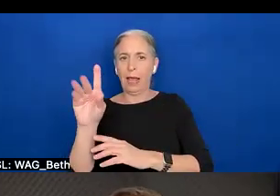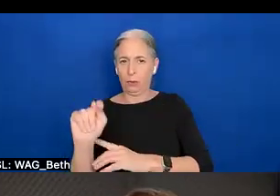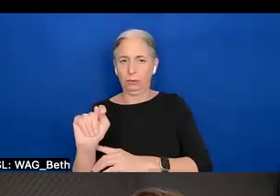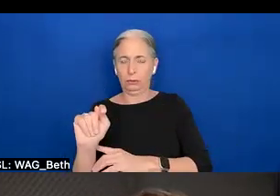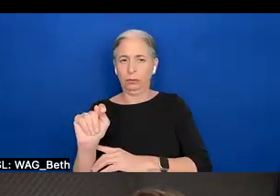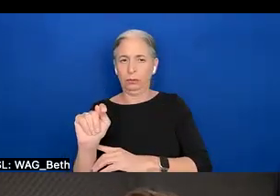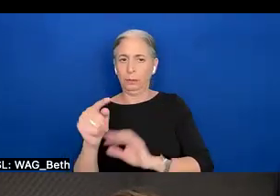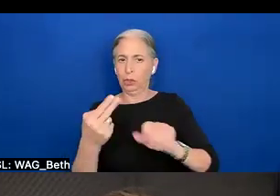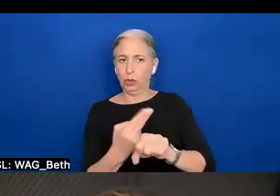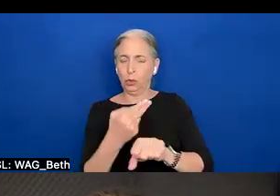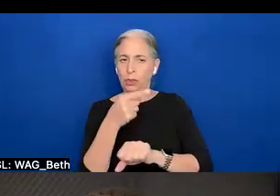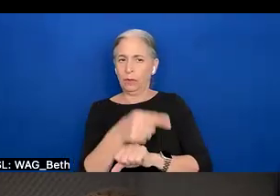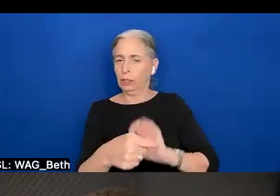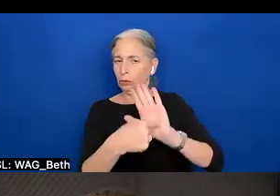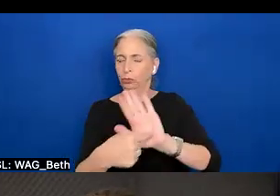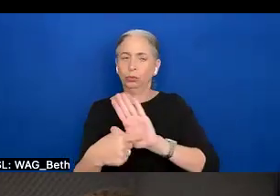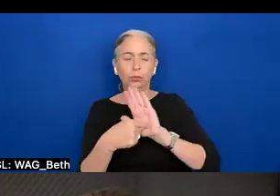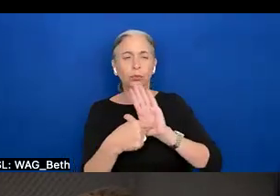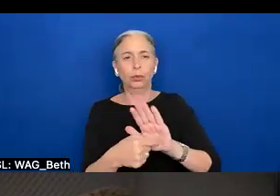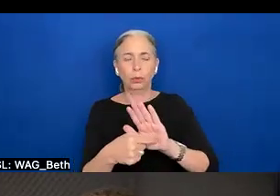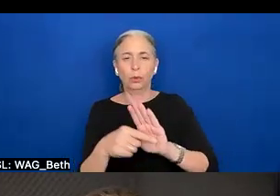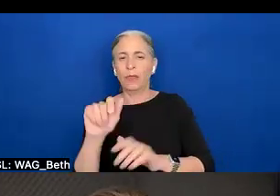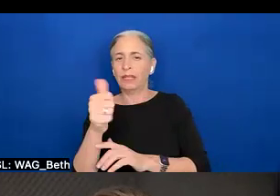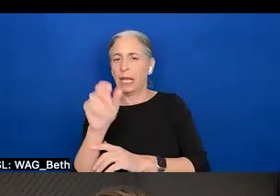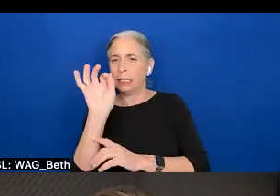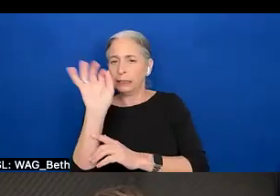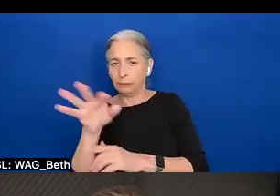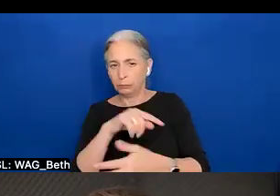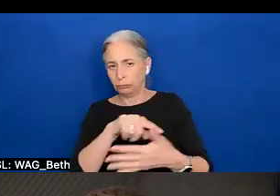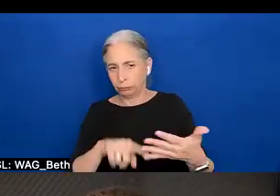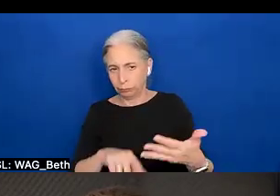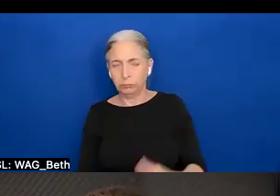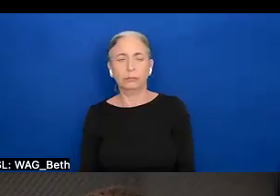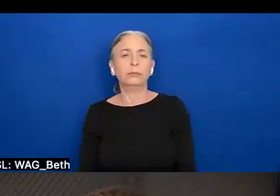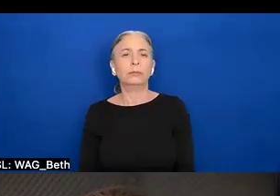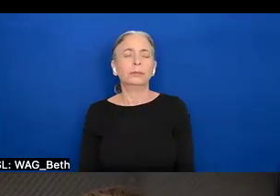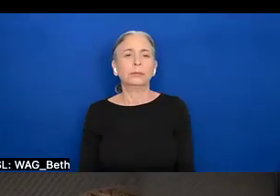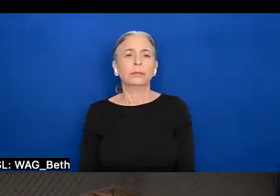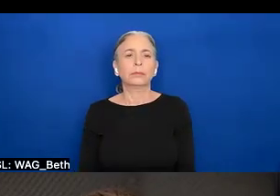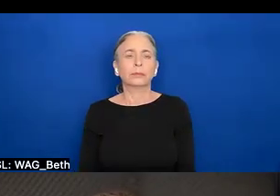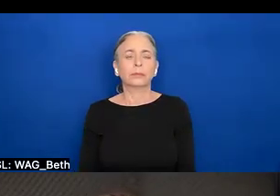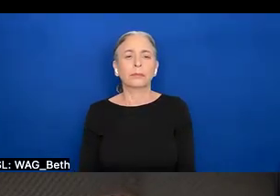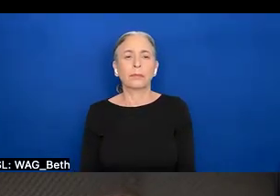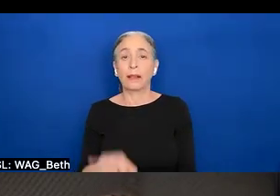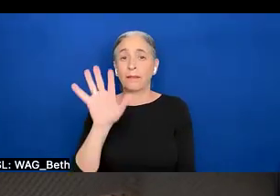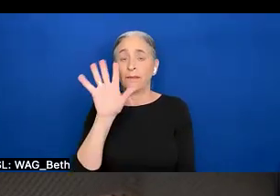And I'm going to use this layout to demonstrate the ten